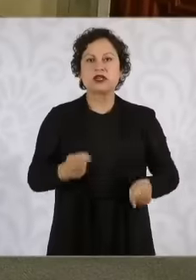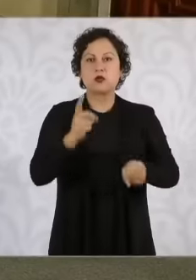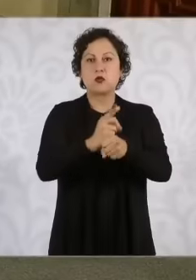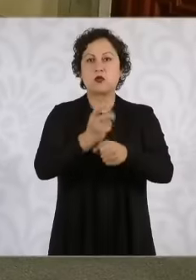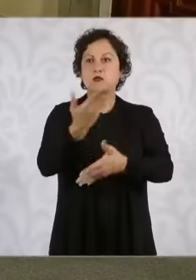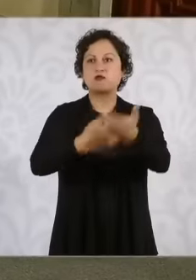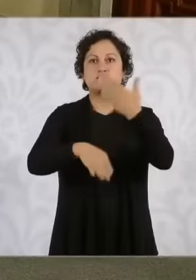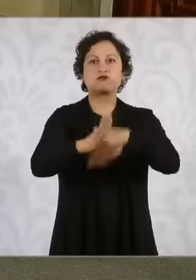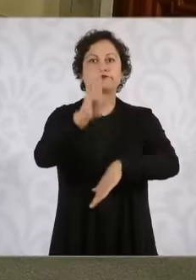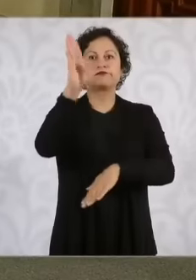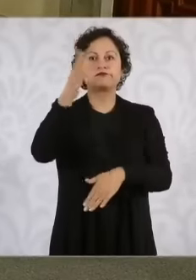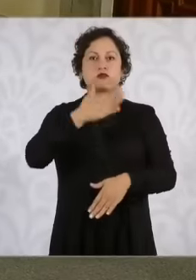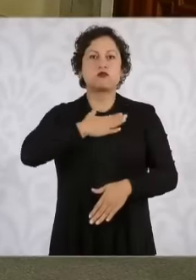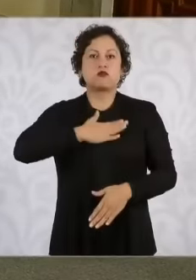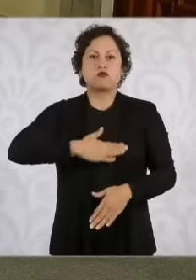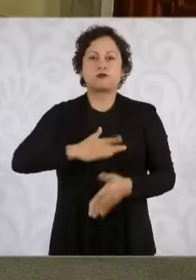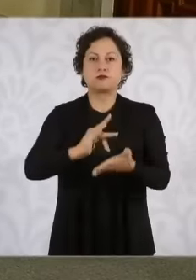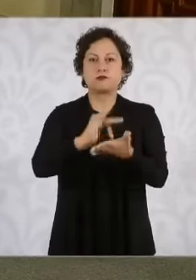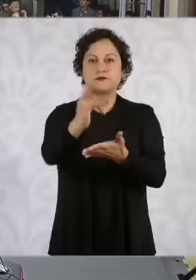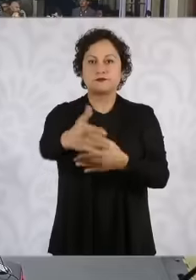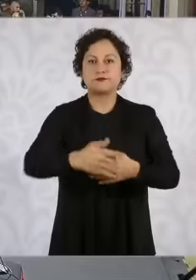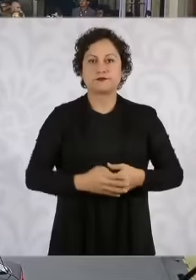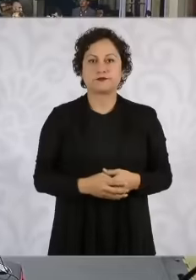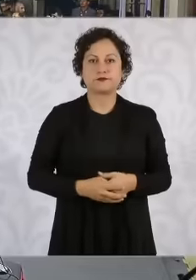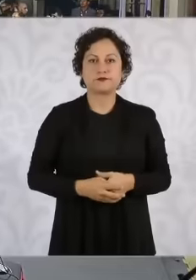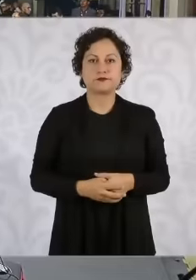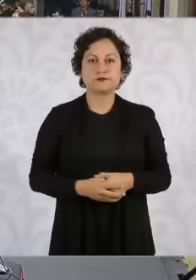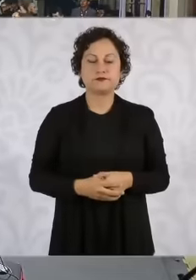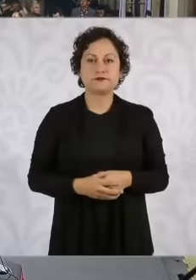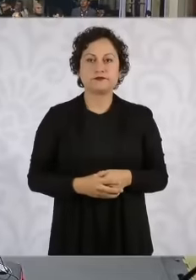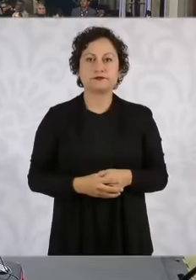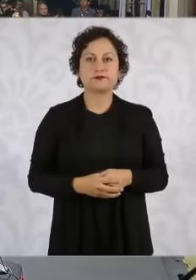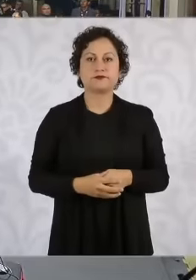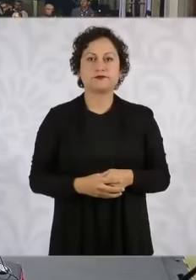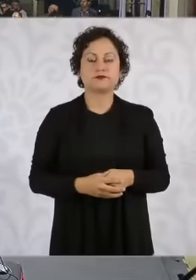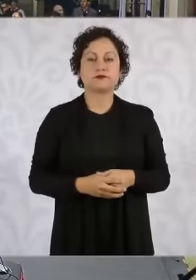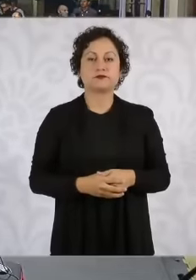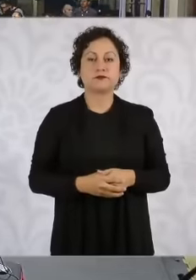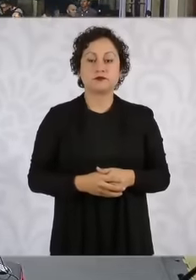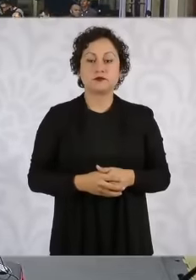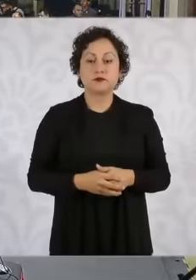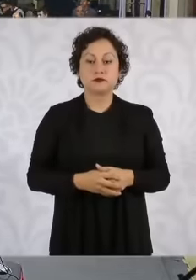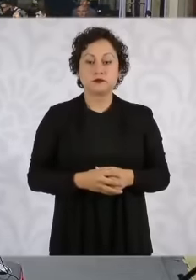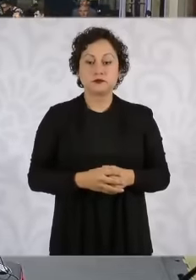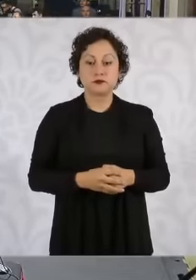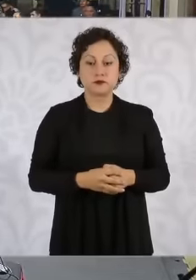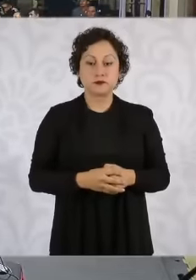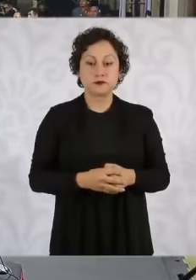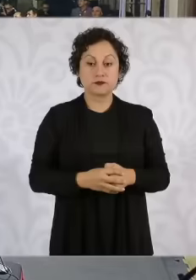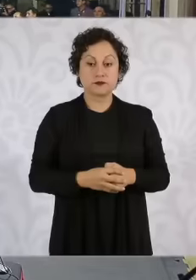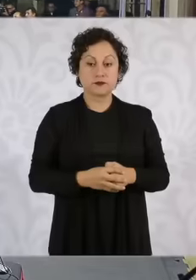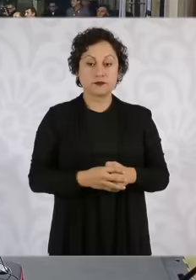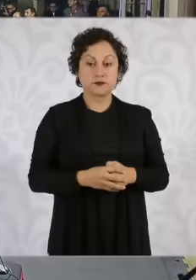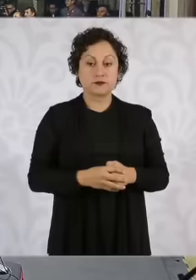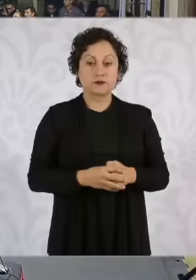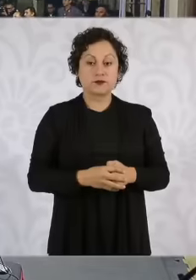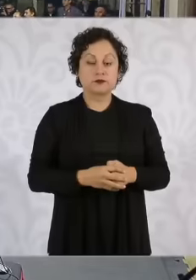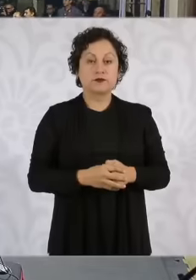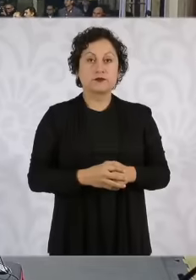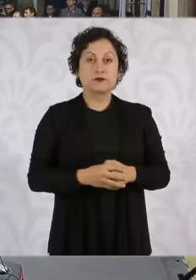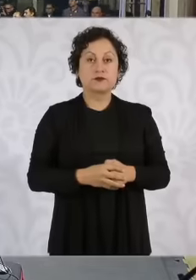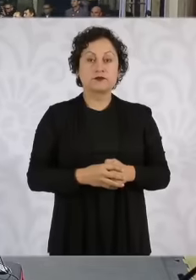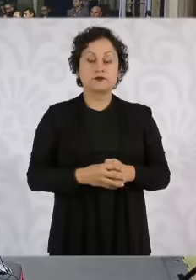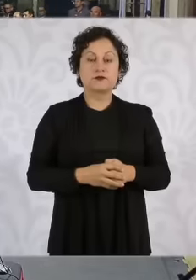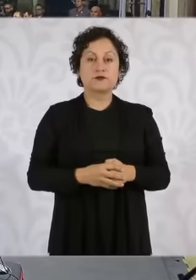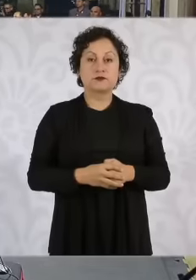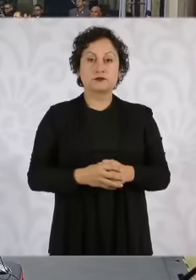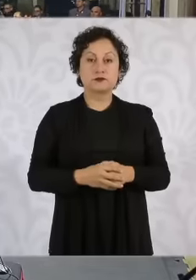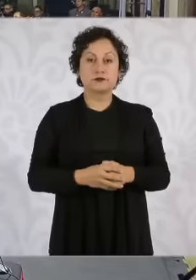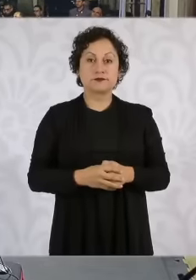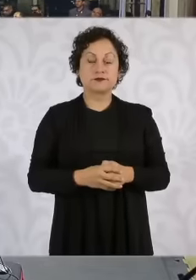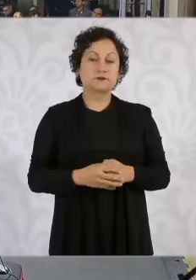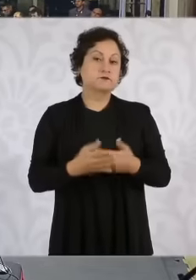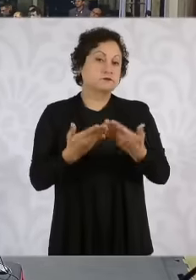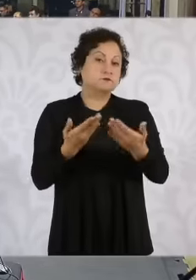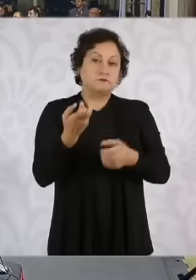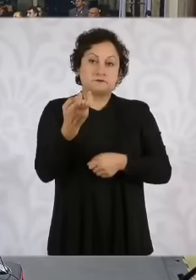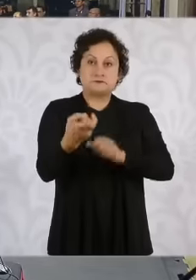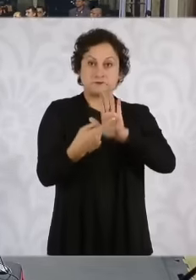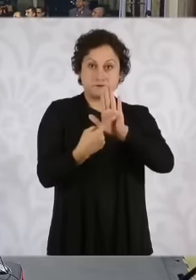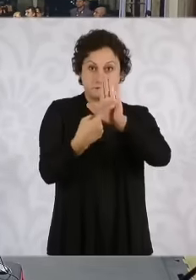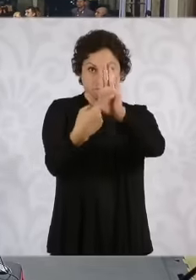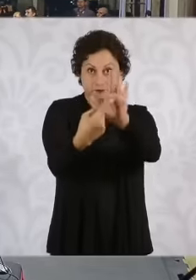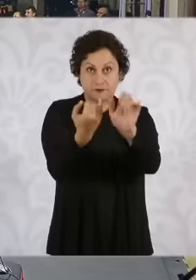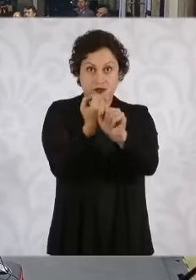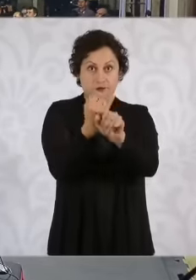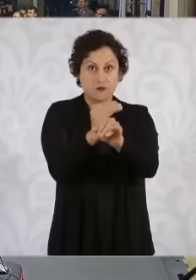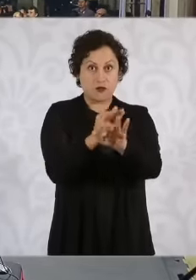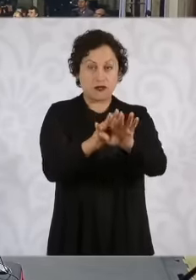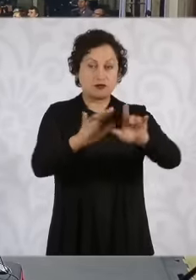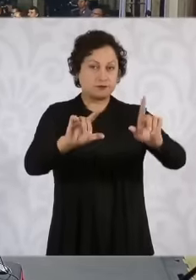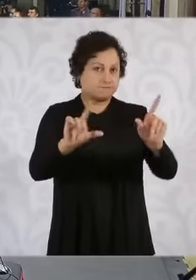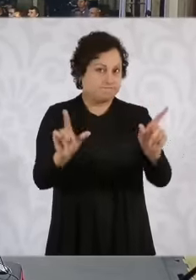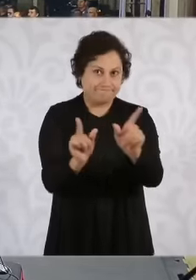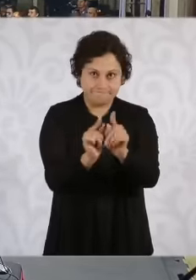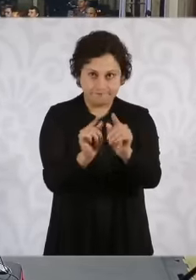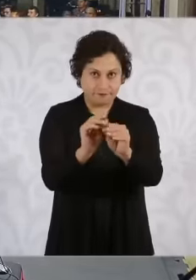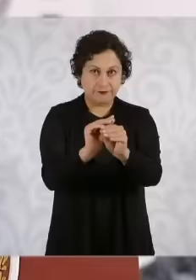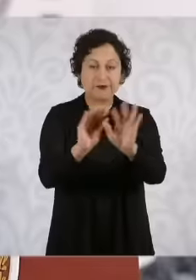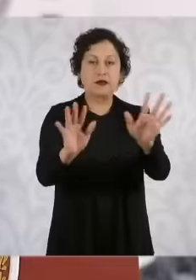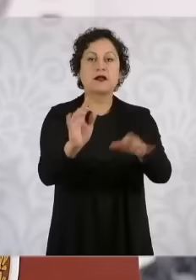Thank you very much well this is very briefly obviously so that we